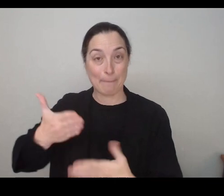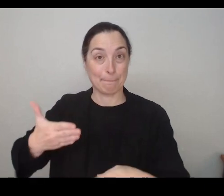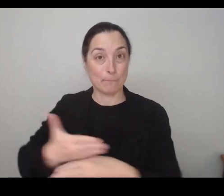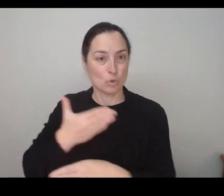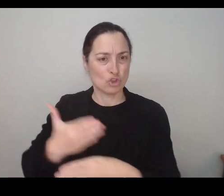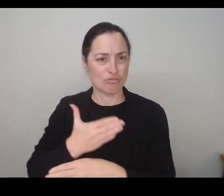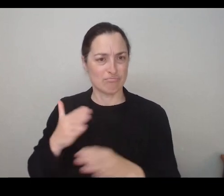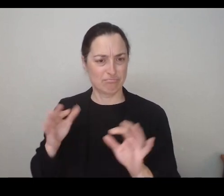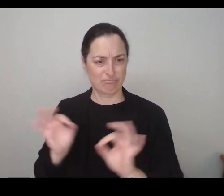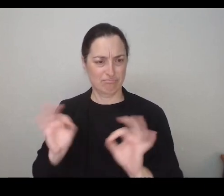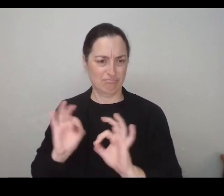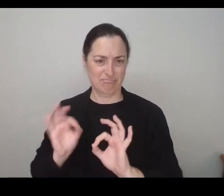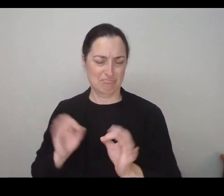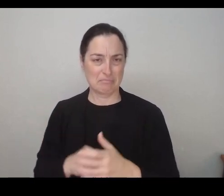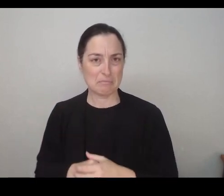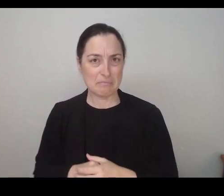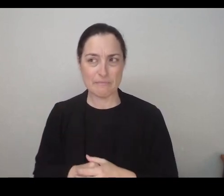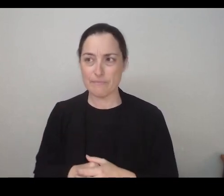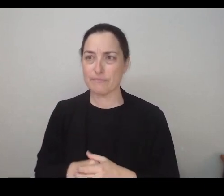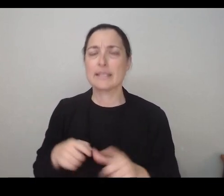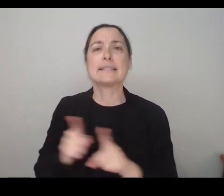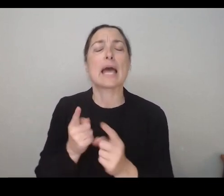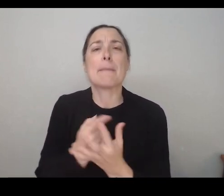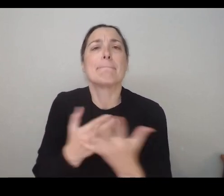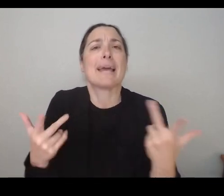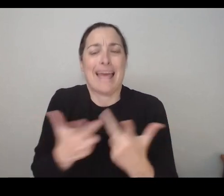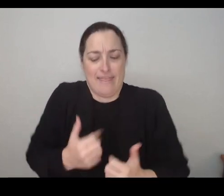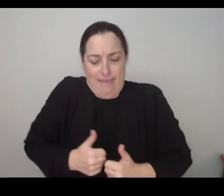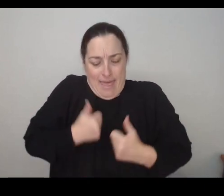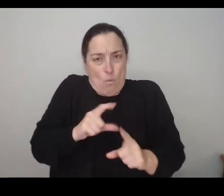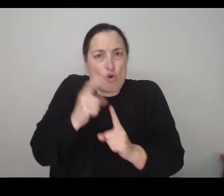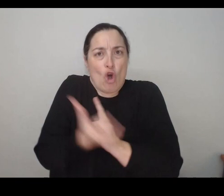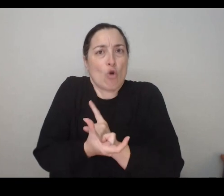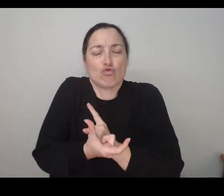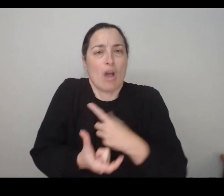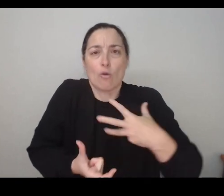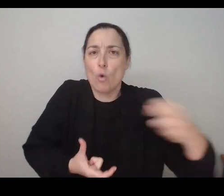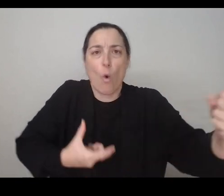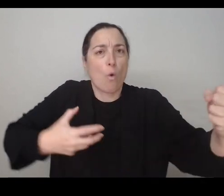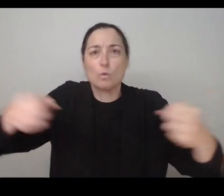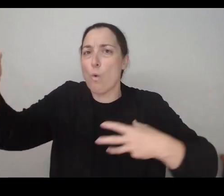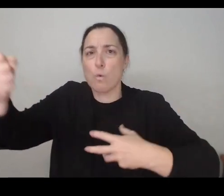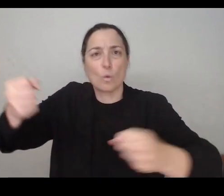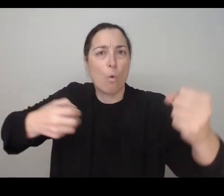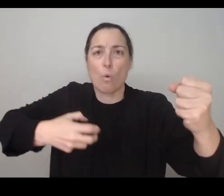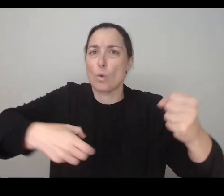just as we don't have access to many pieces of our culture, which are also far from our oceans.